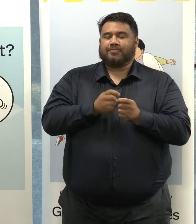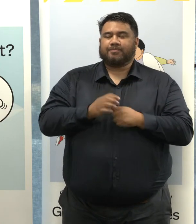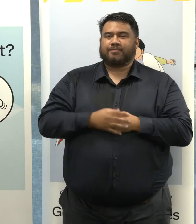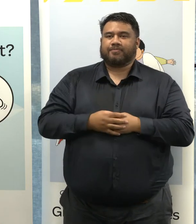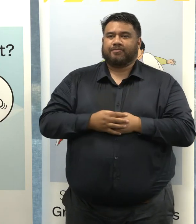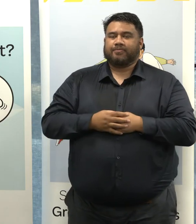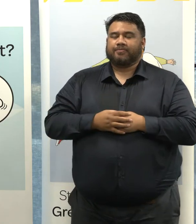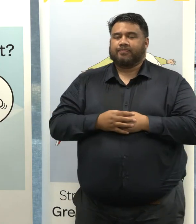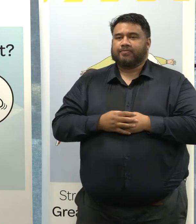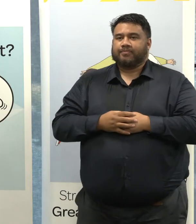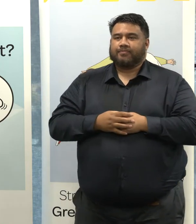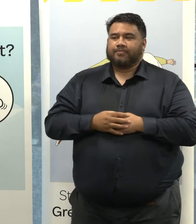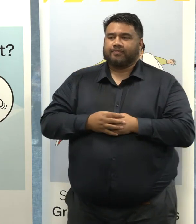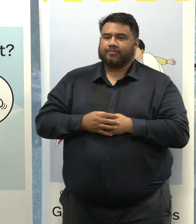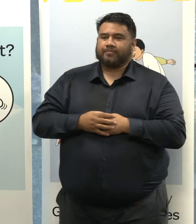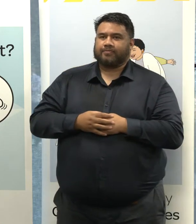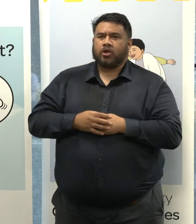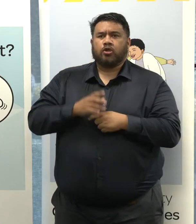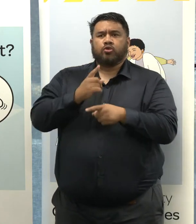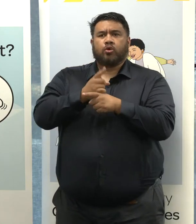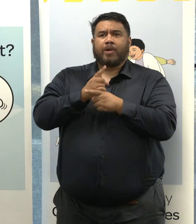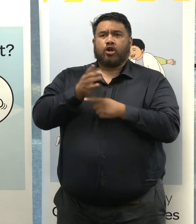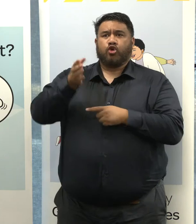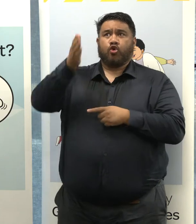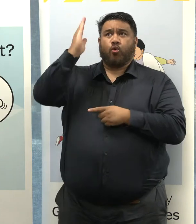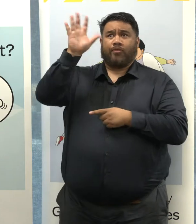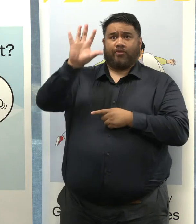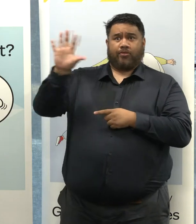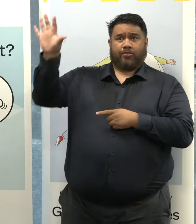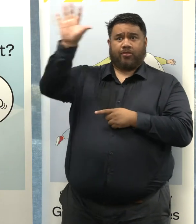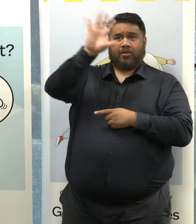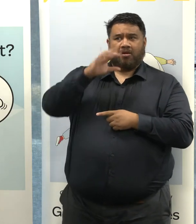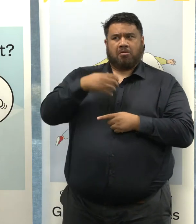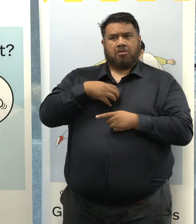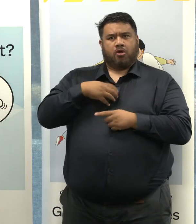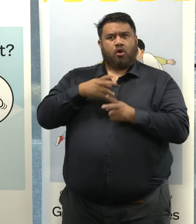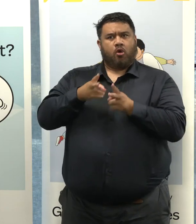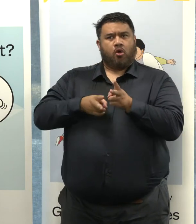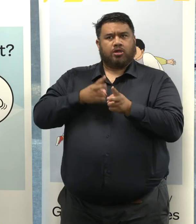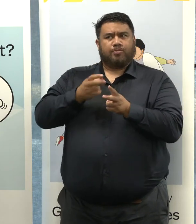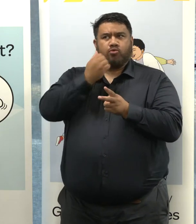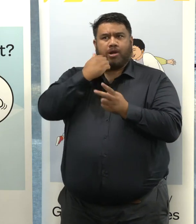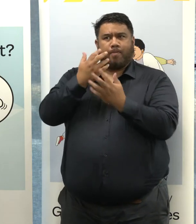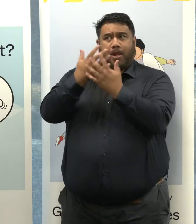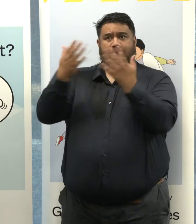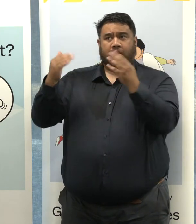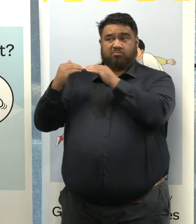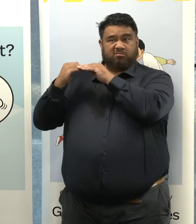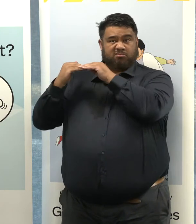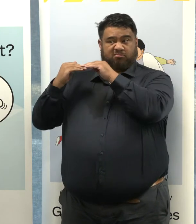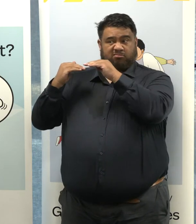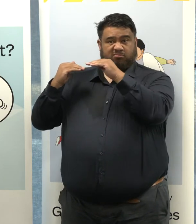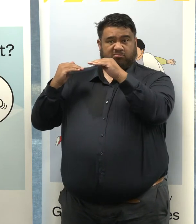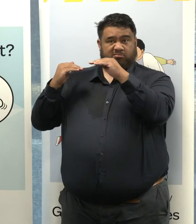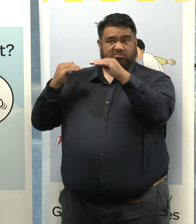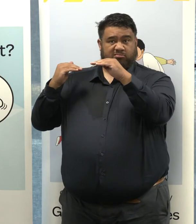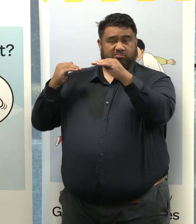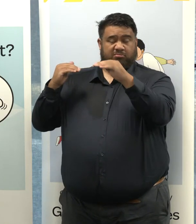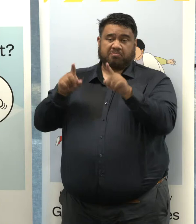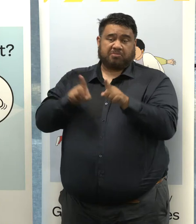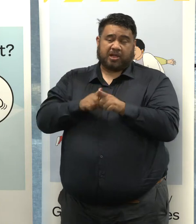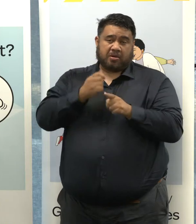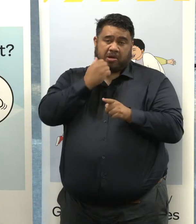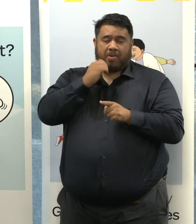been diagnosed with a rapid